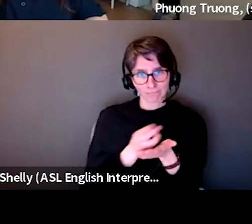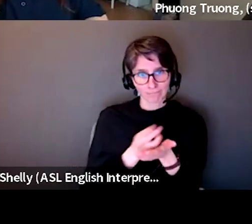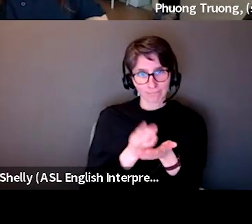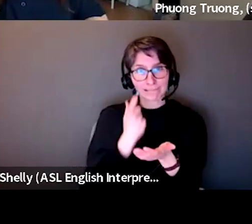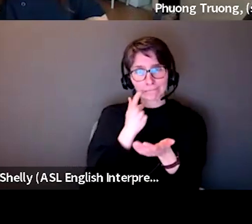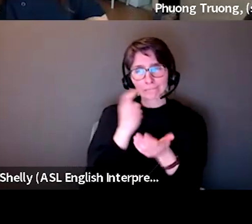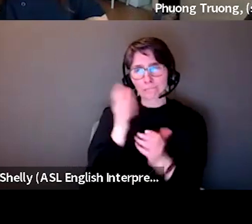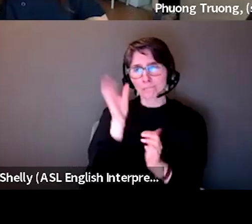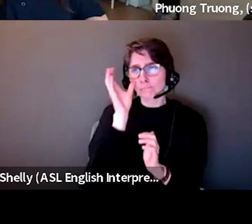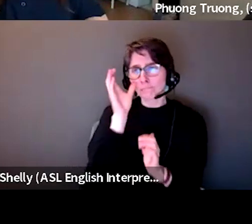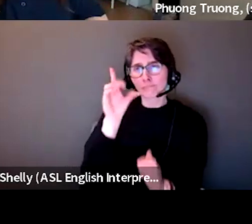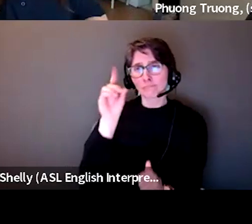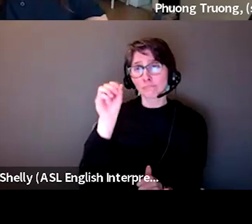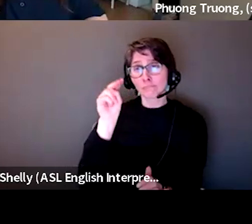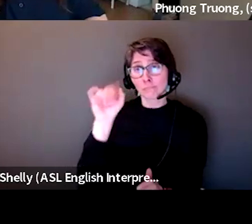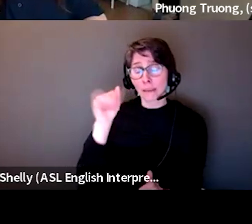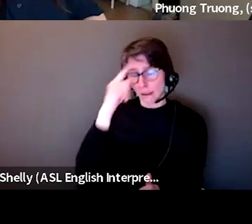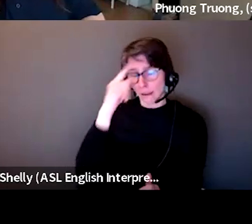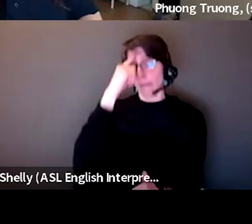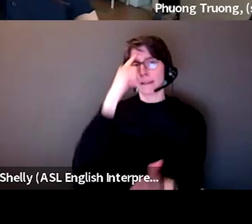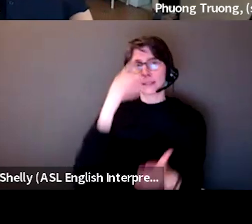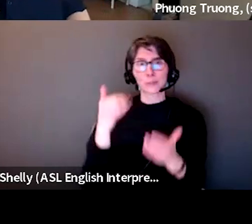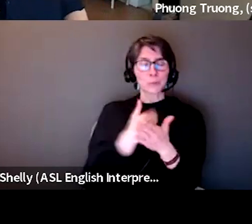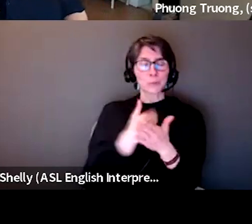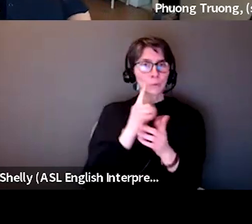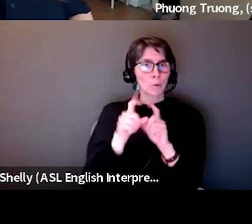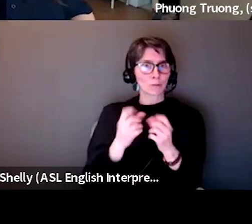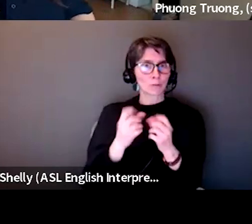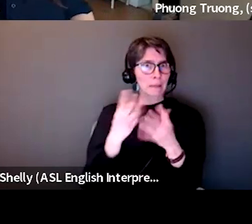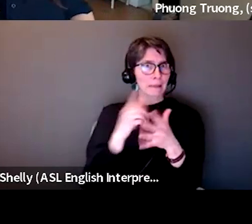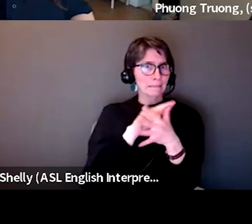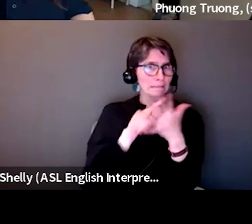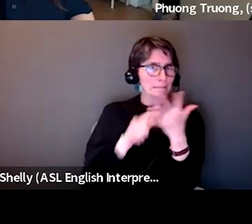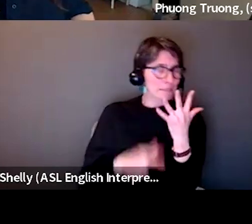there were so many questions that were popping into my head that go beyond the scope and breadth